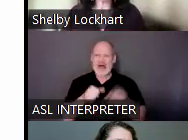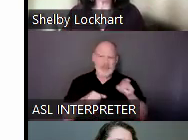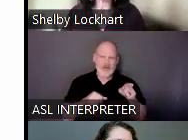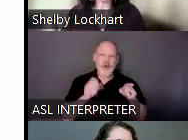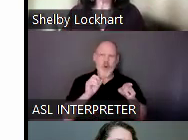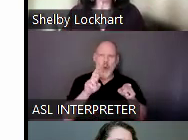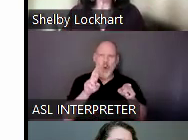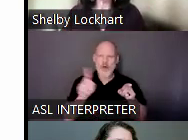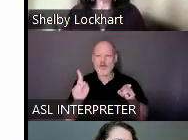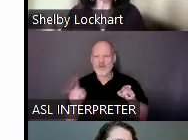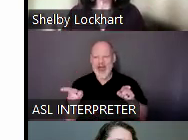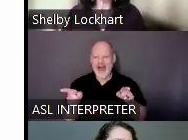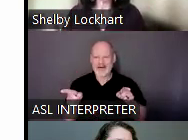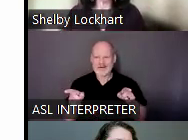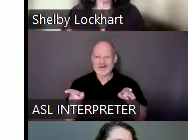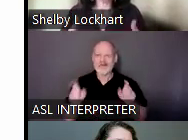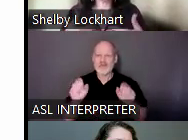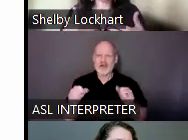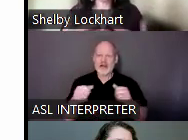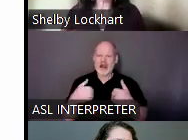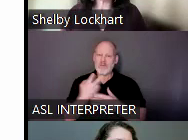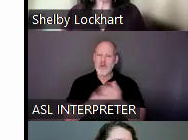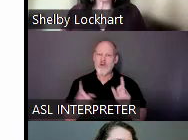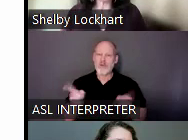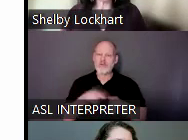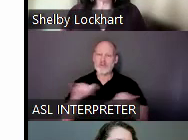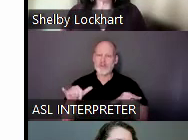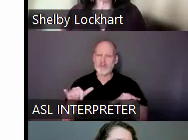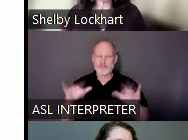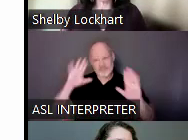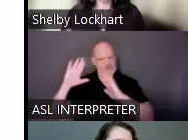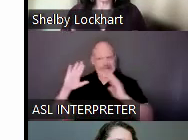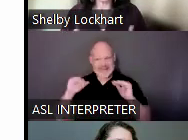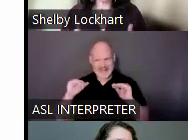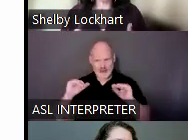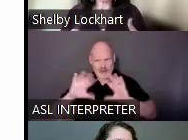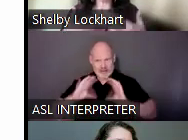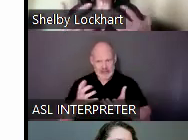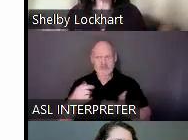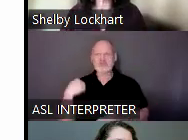the expectations at the same time. Our expectations are that we have a chance